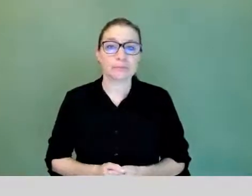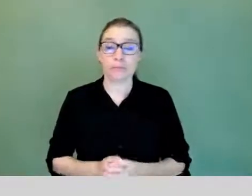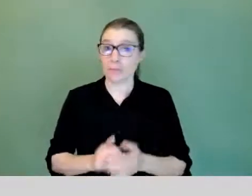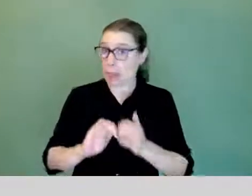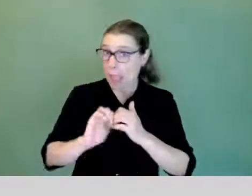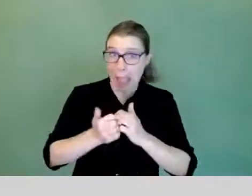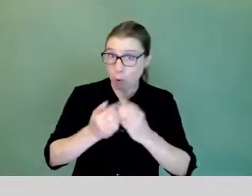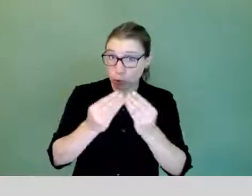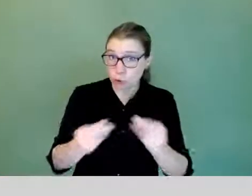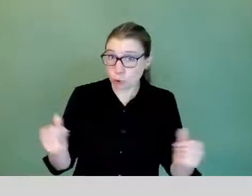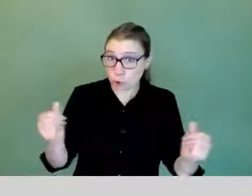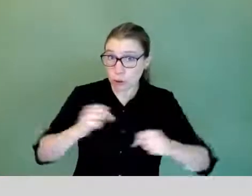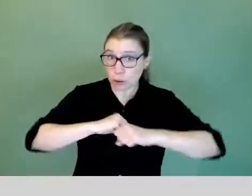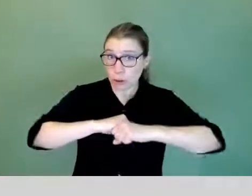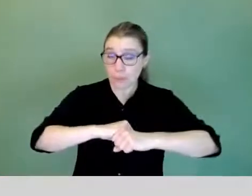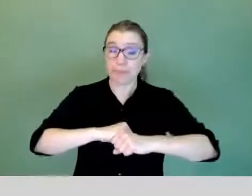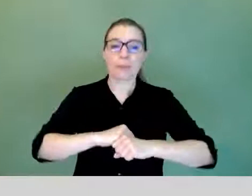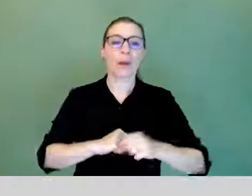So the solution is that